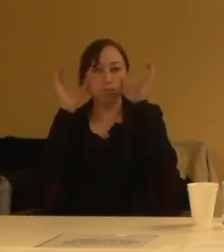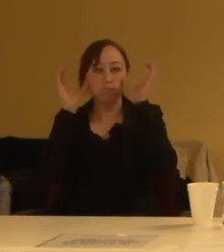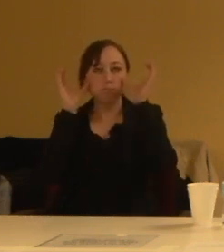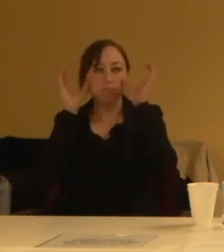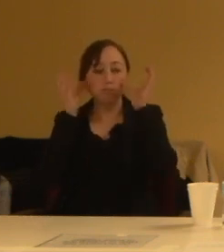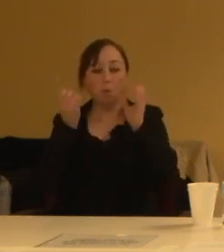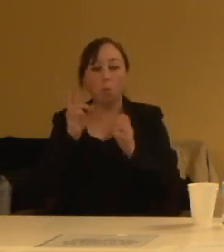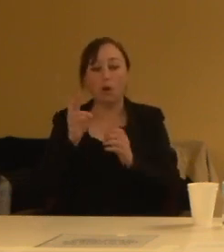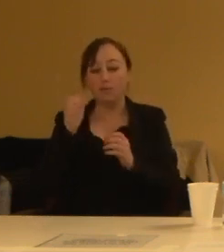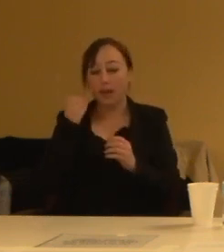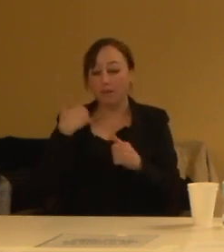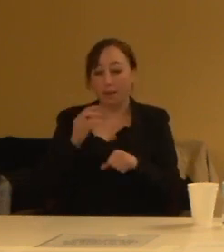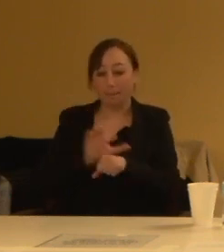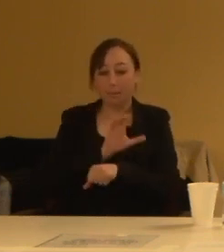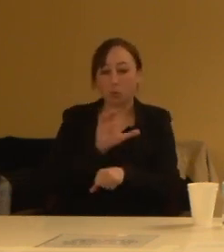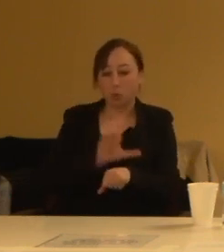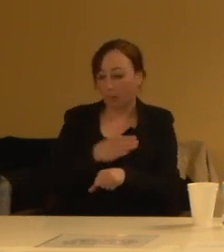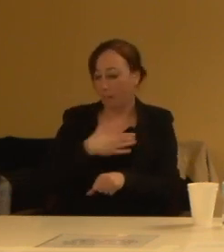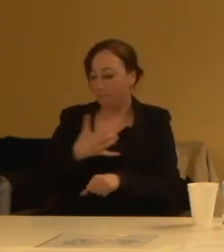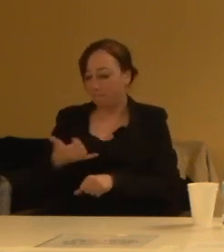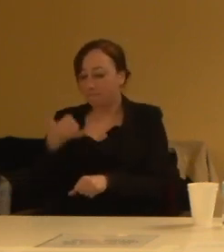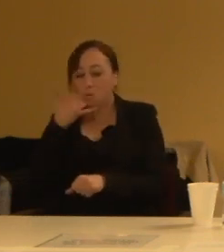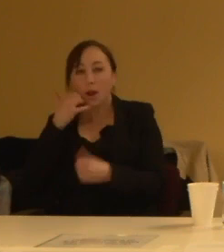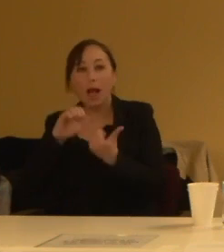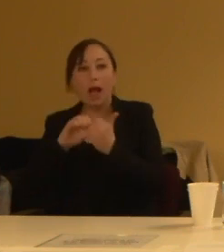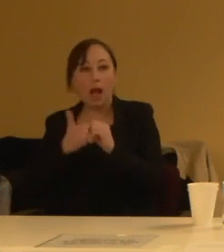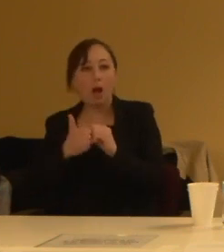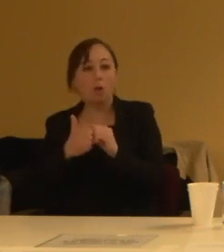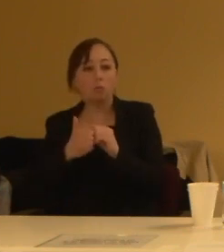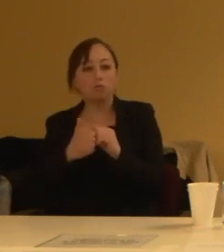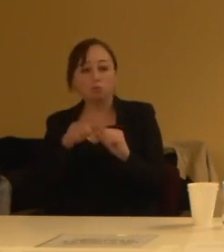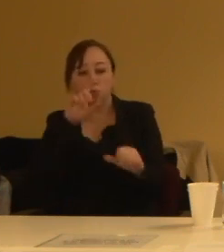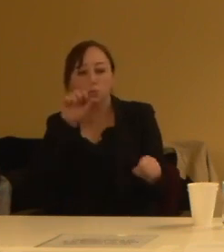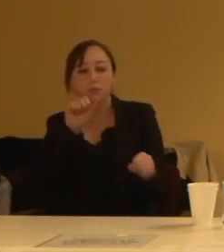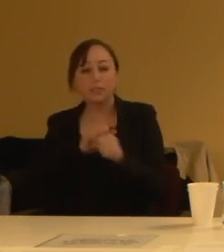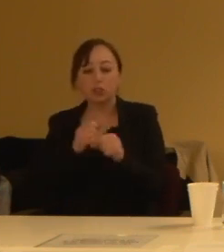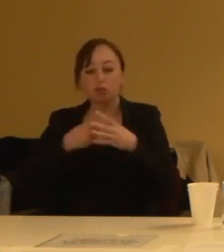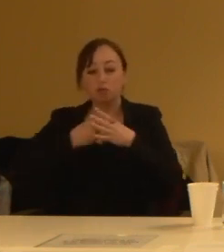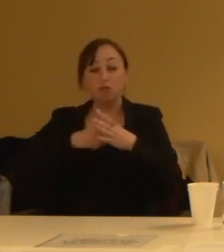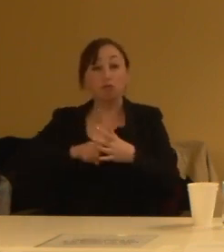Like what are the things that we could be doing to really actually start supplementing the storytelling experience